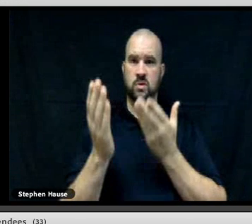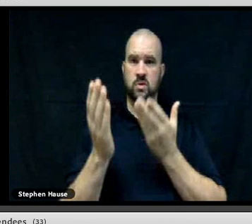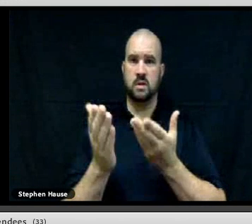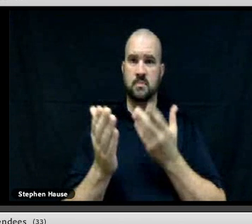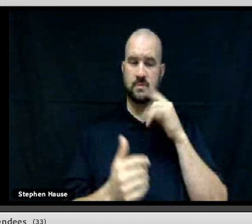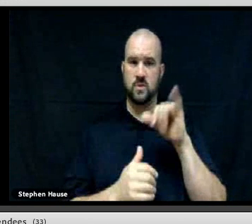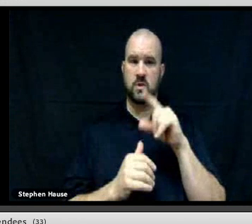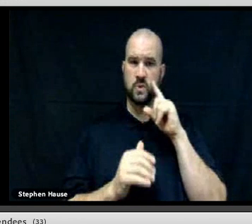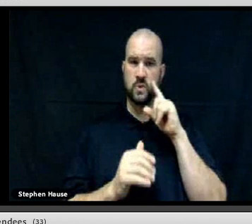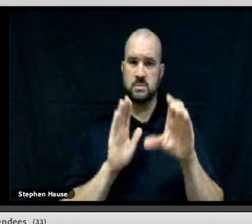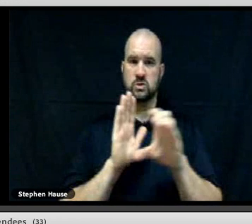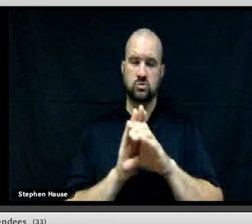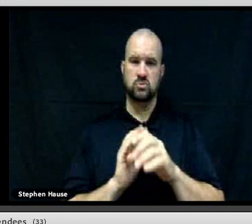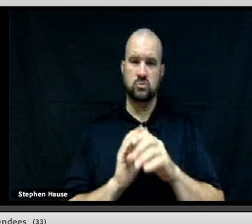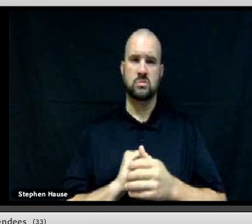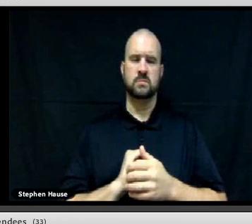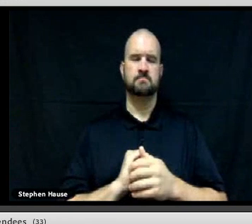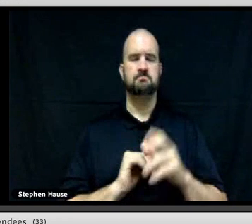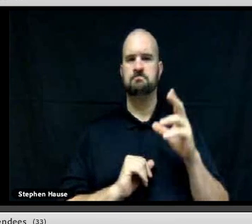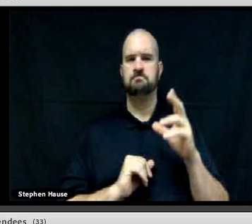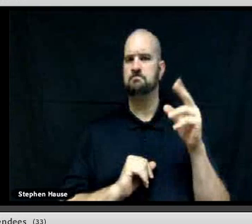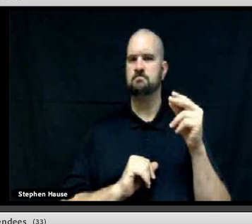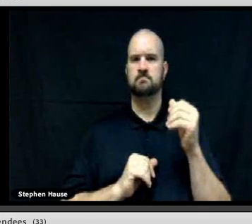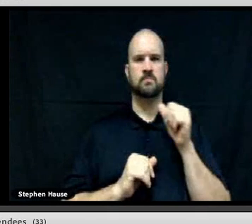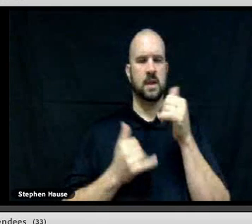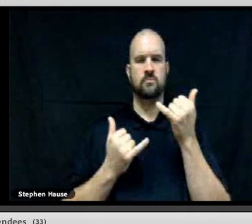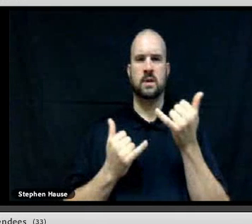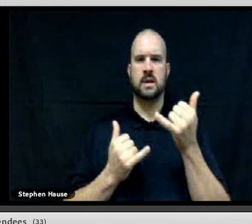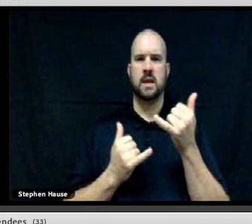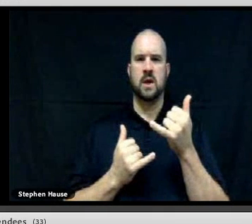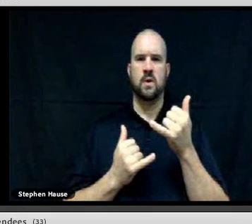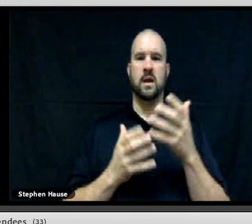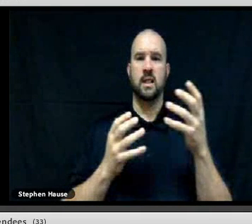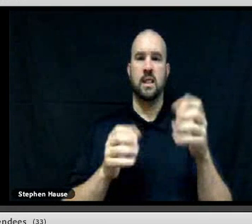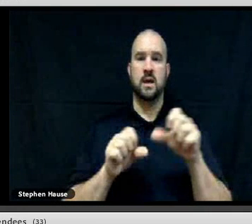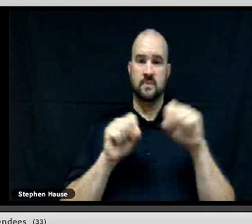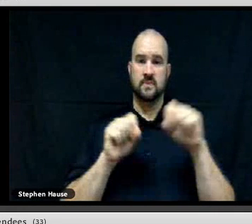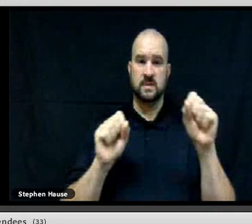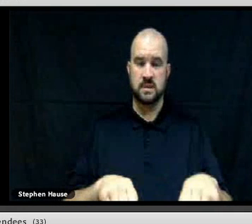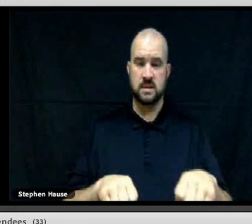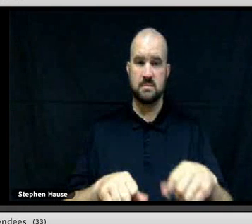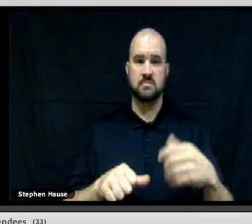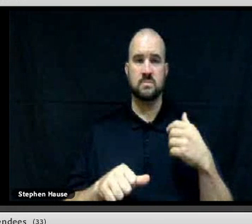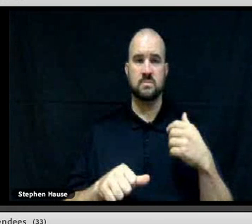Um, a lot of systems will automatically create a thumbnail as a derivative when you ingest an object.